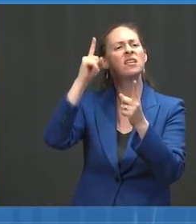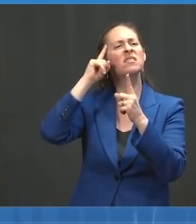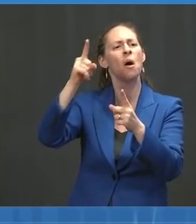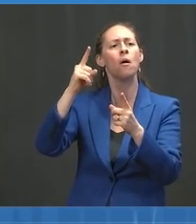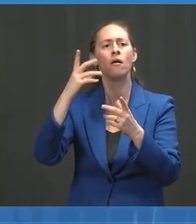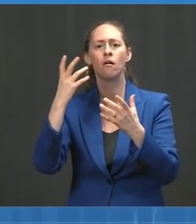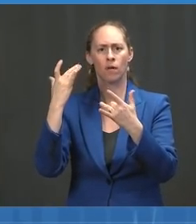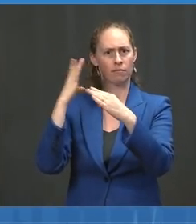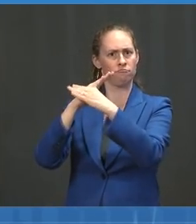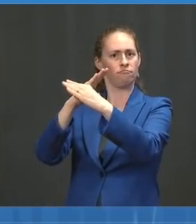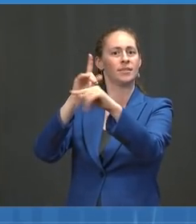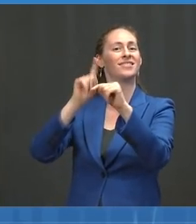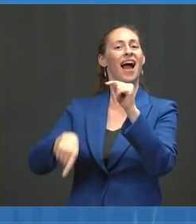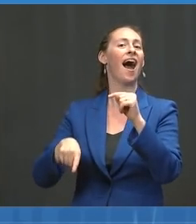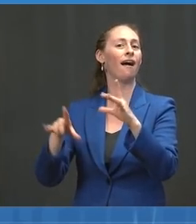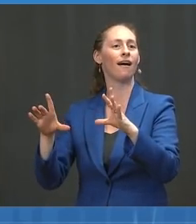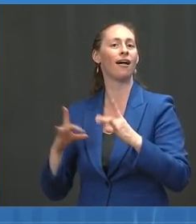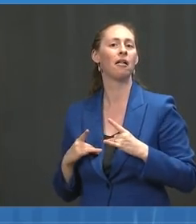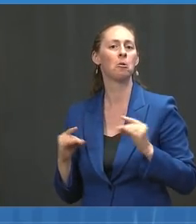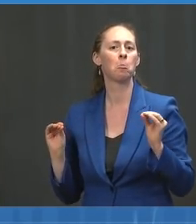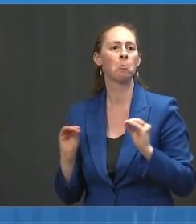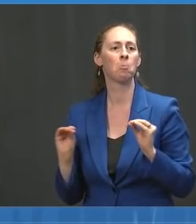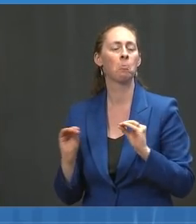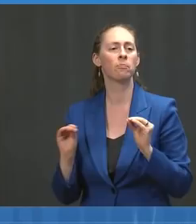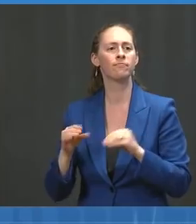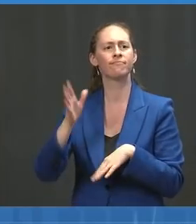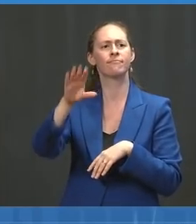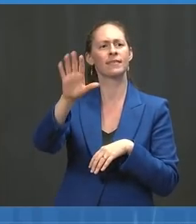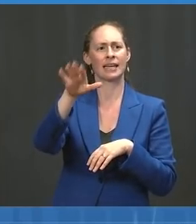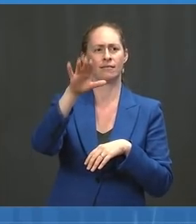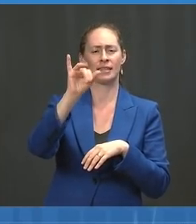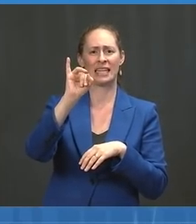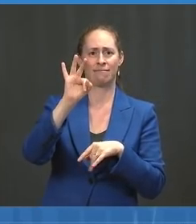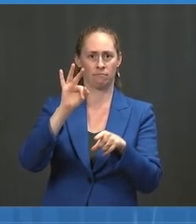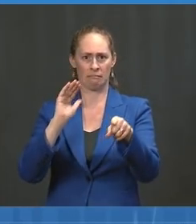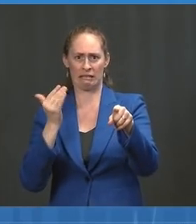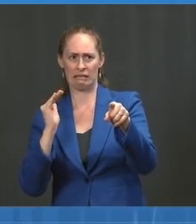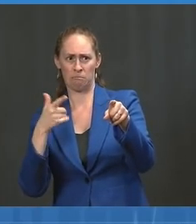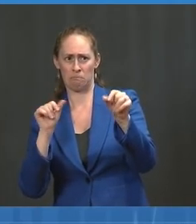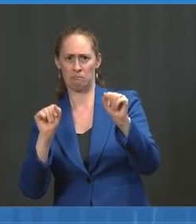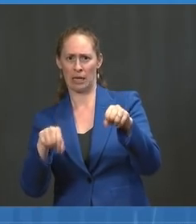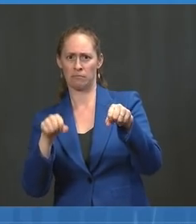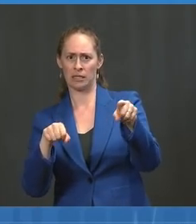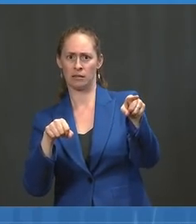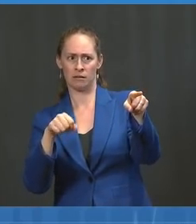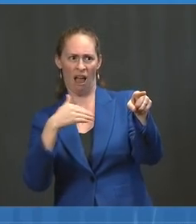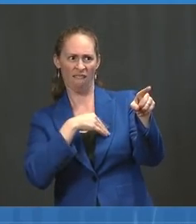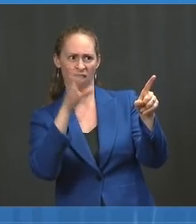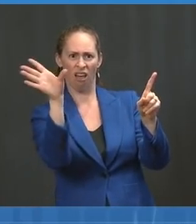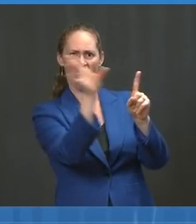after someone has been exposed to a documented case of SARS-CoV-2.